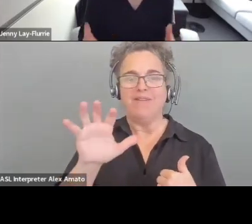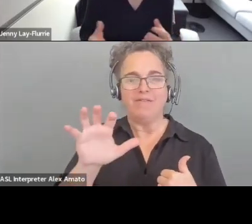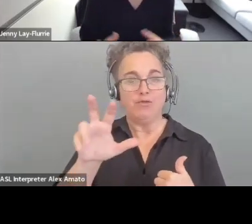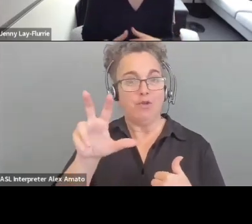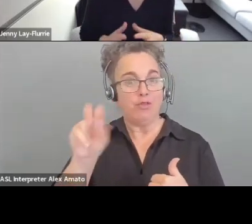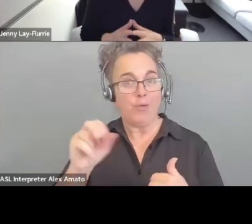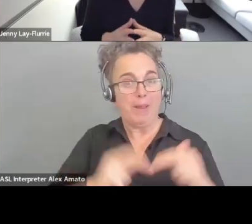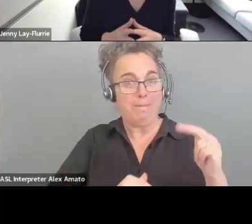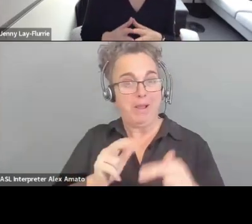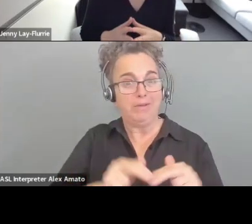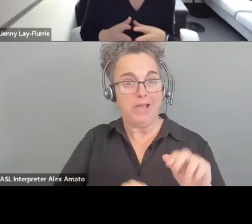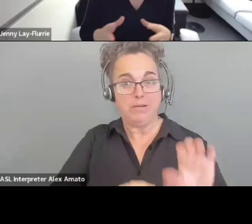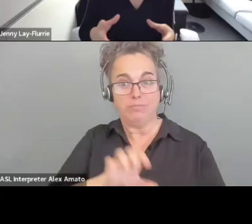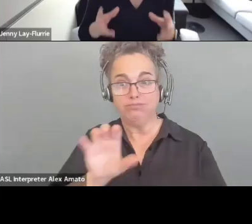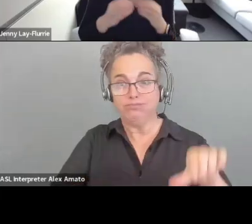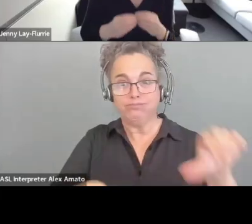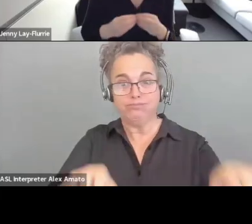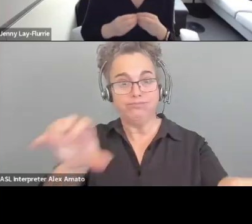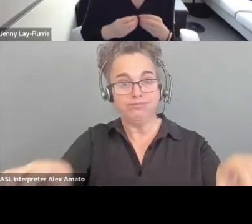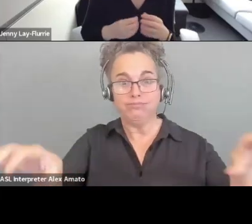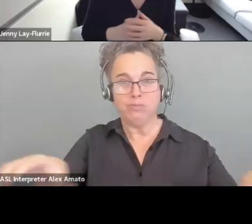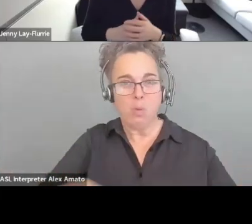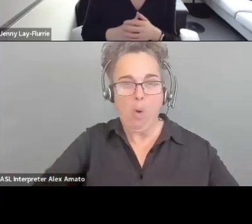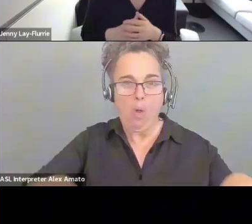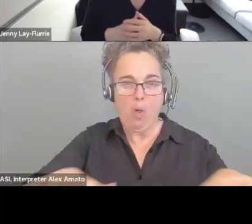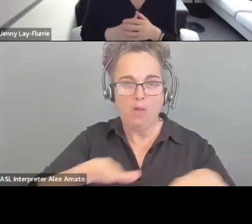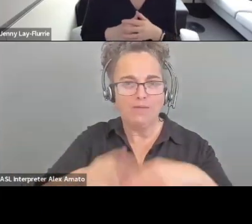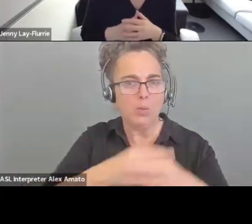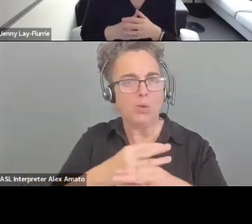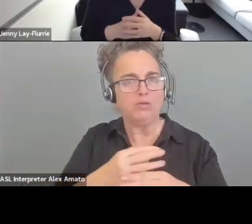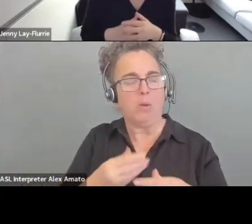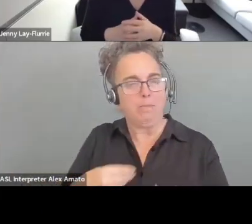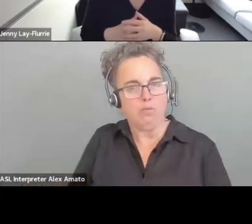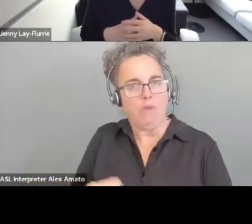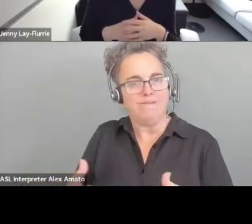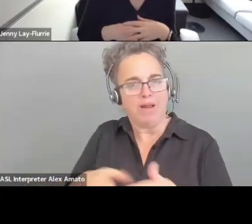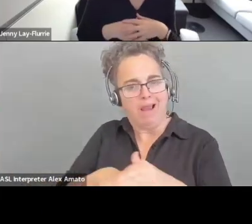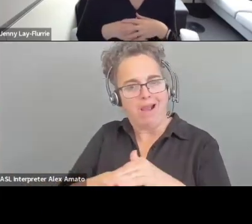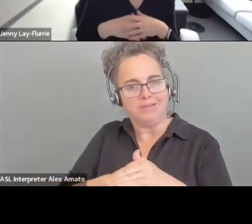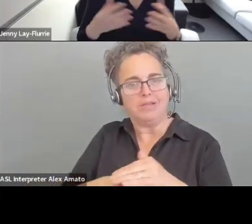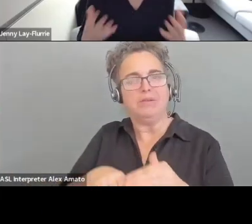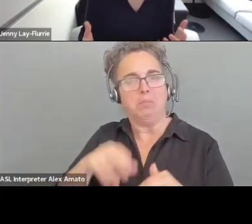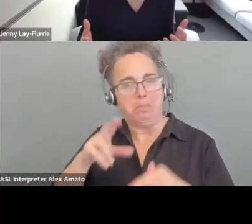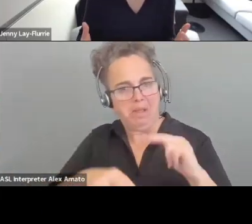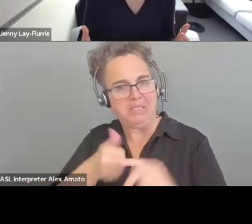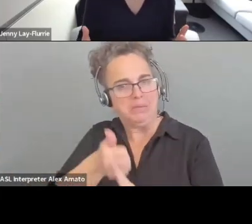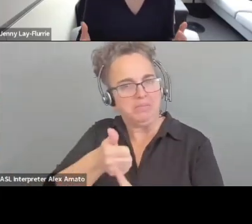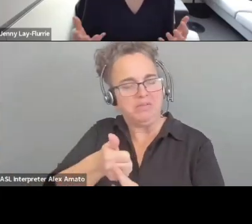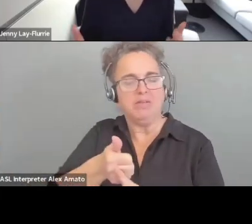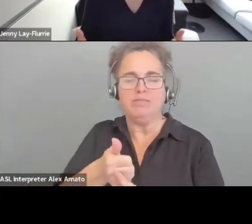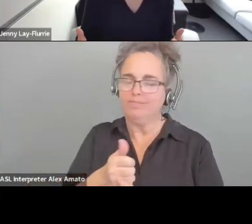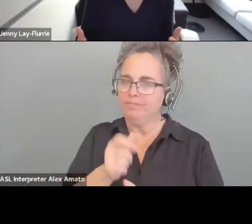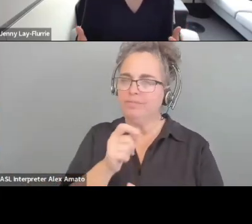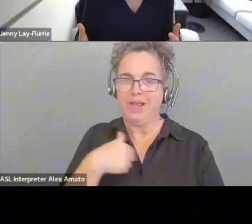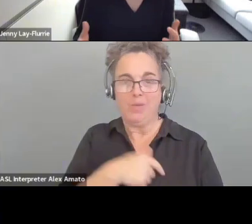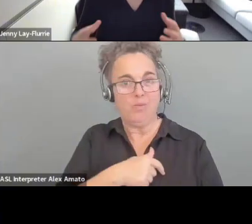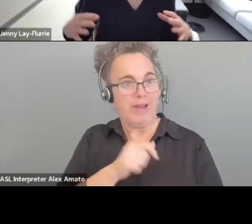So physical accessibility is important to us and we operate in well over 150 countries.